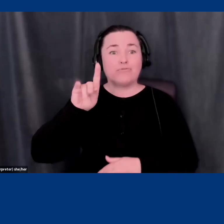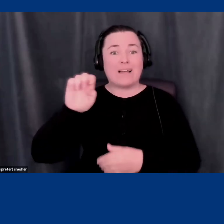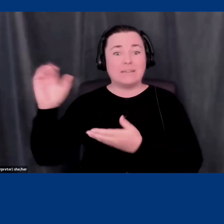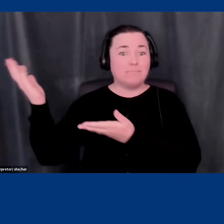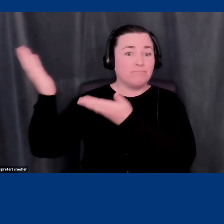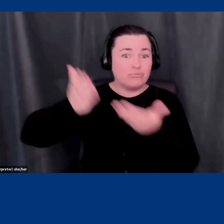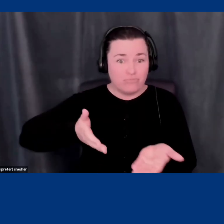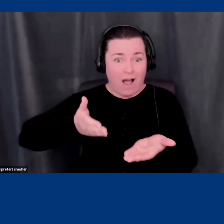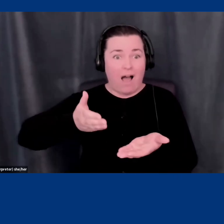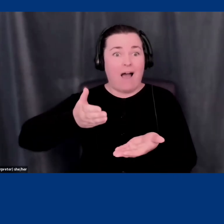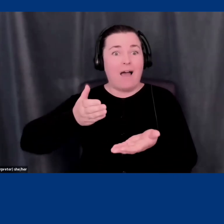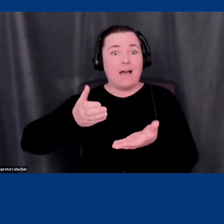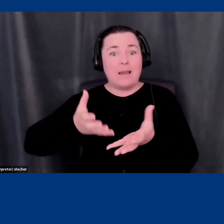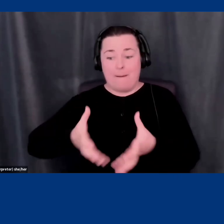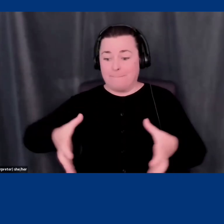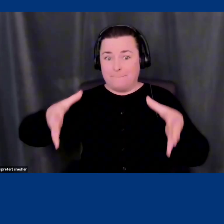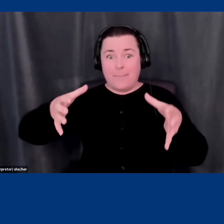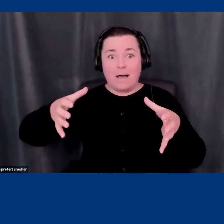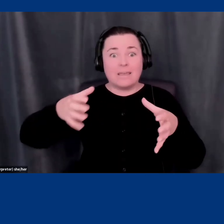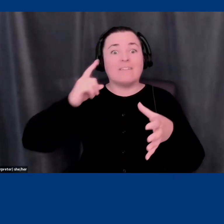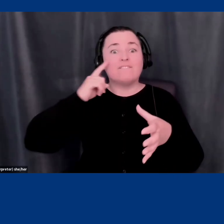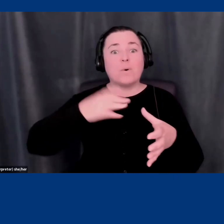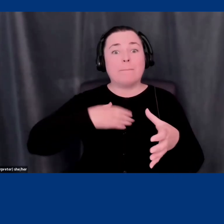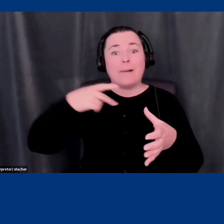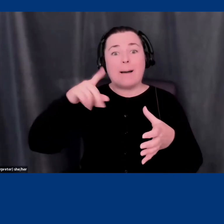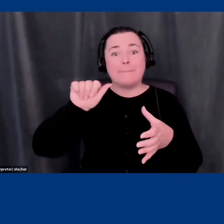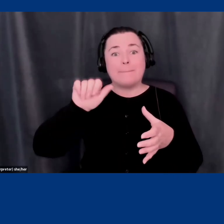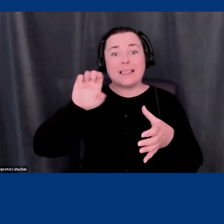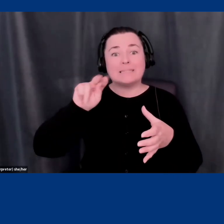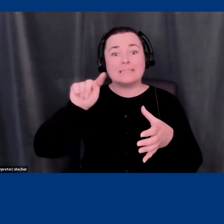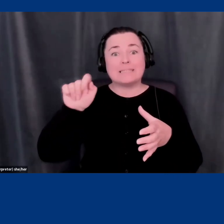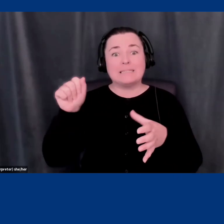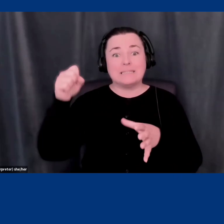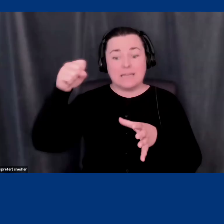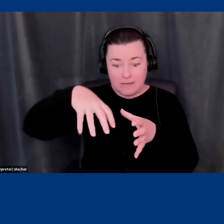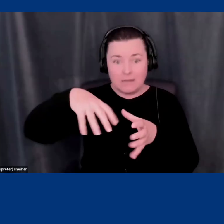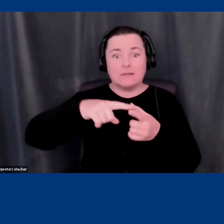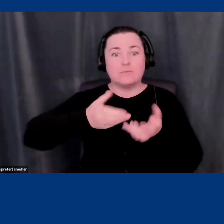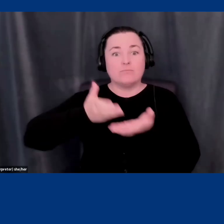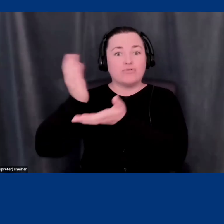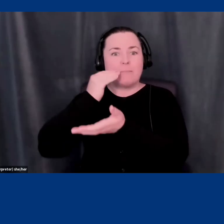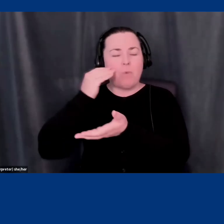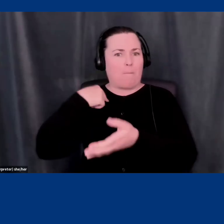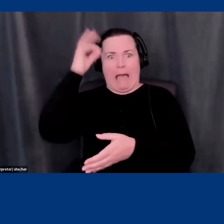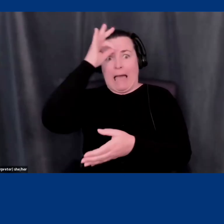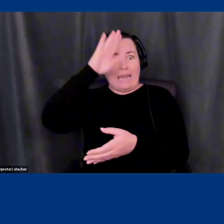bucket for me to take my placenta which I didn't even know i could do. She also brought me a peanut ball which i